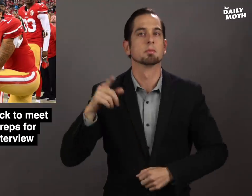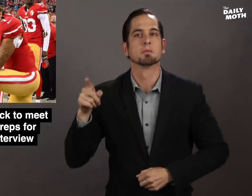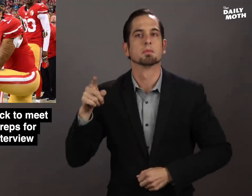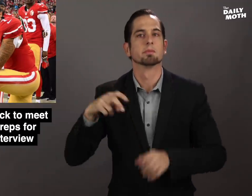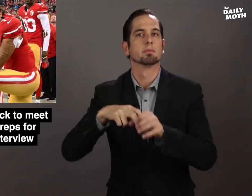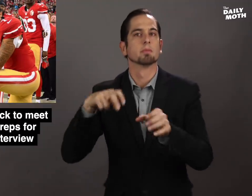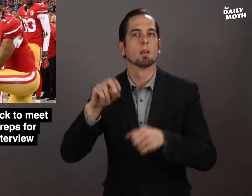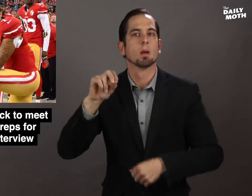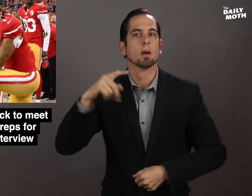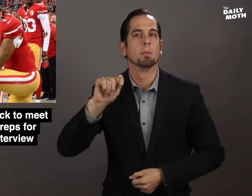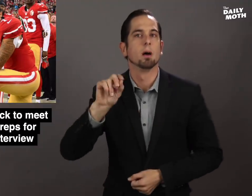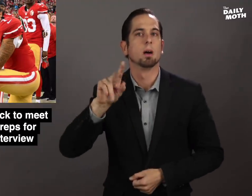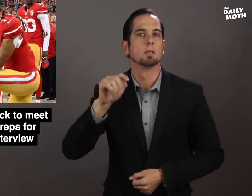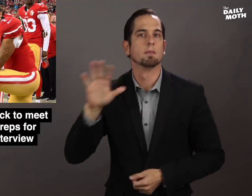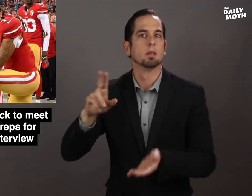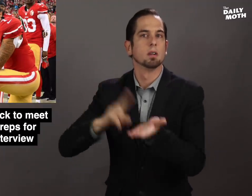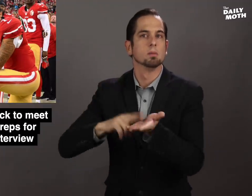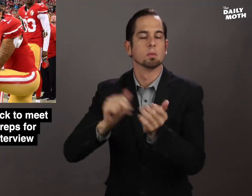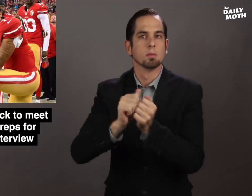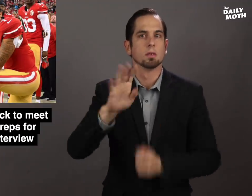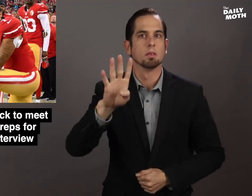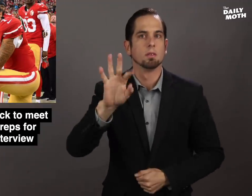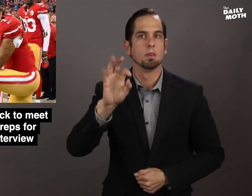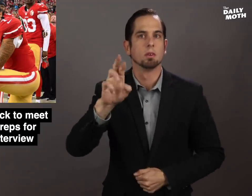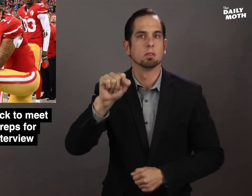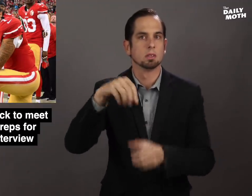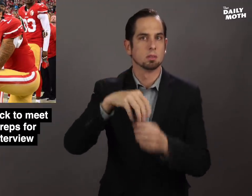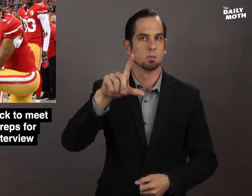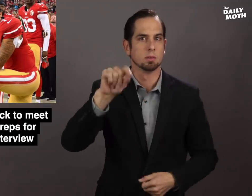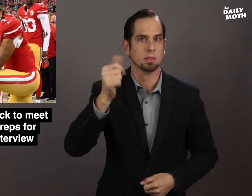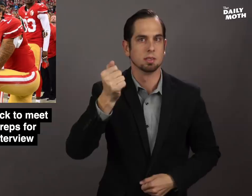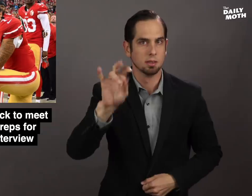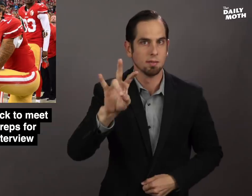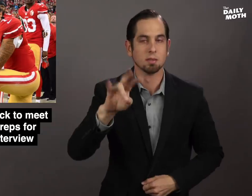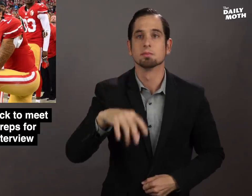He opted out of his contract with the 49ers in 2017 and